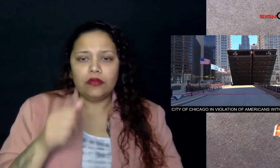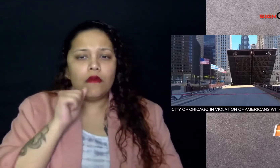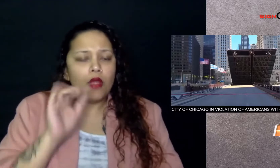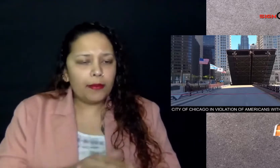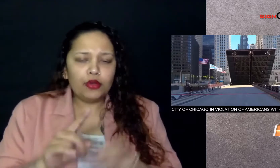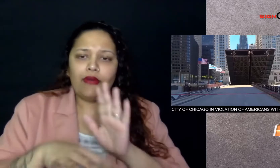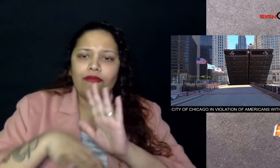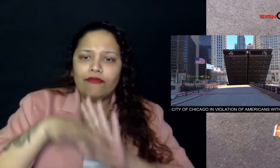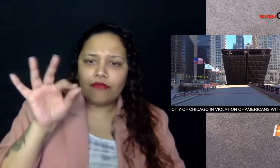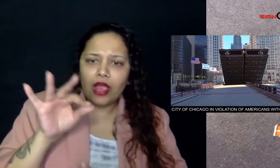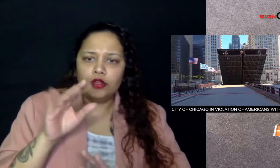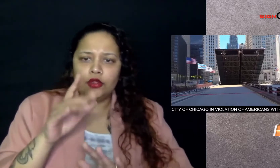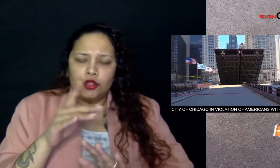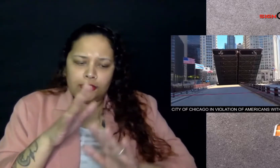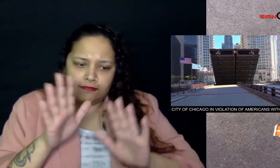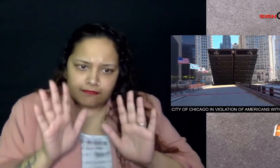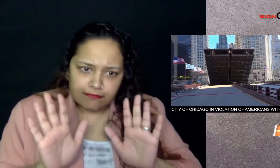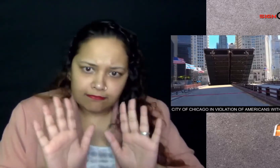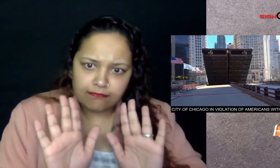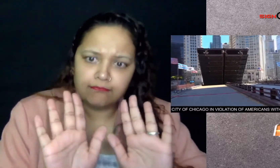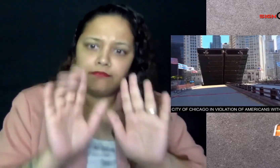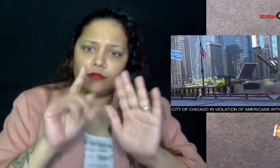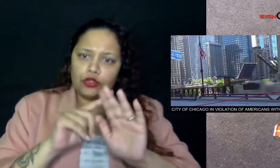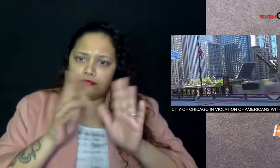Now the doj is committed to finding a remedy.